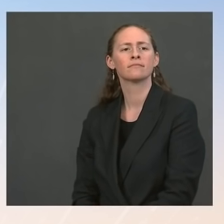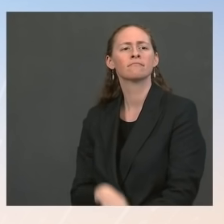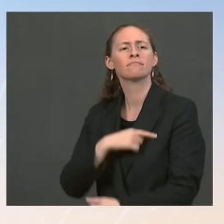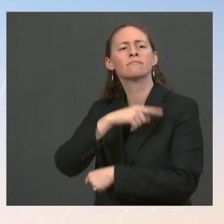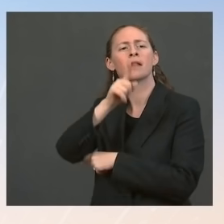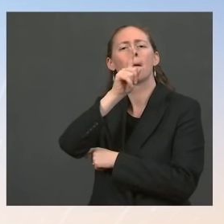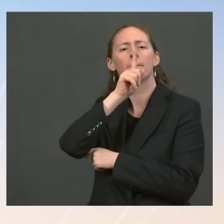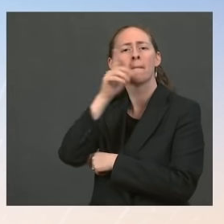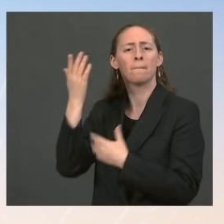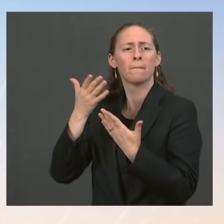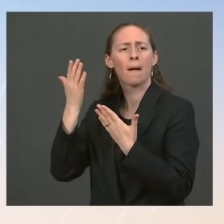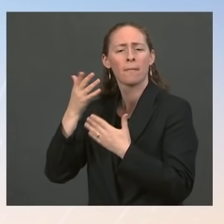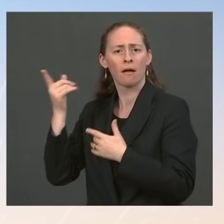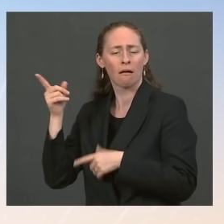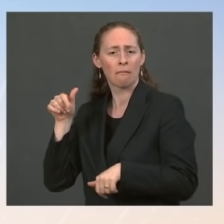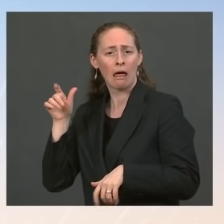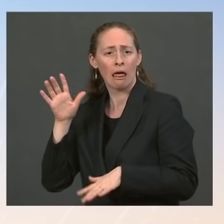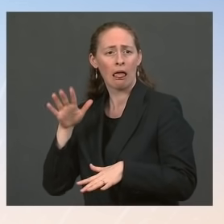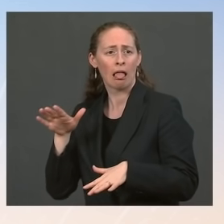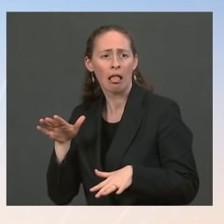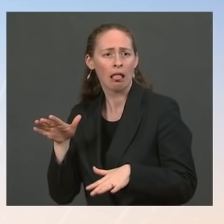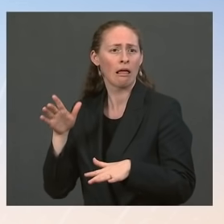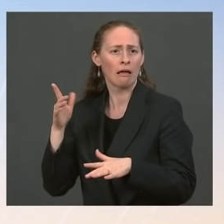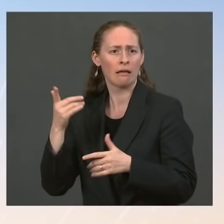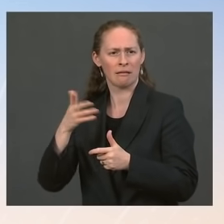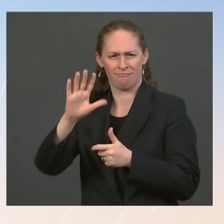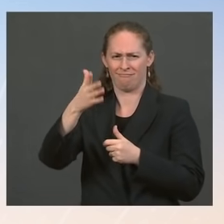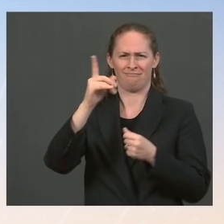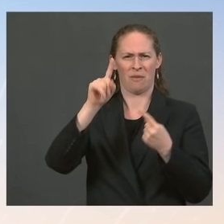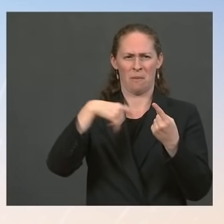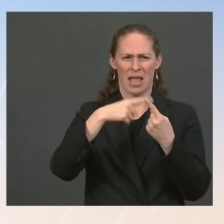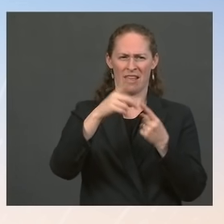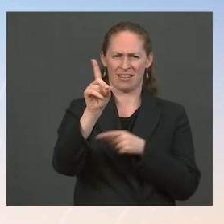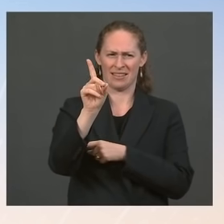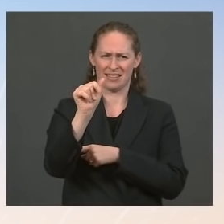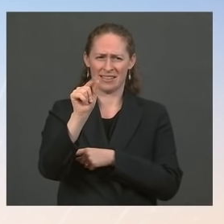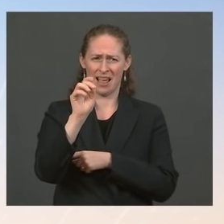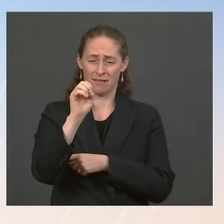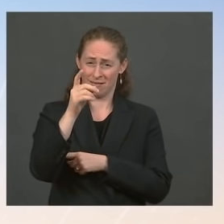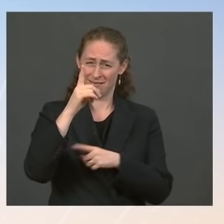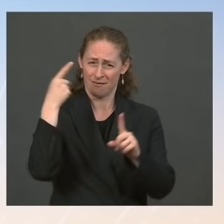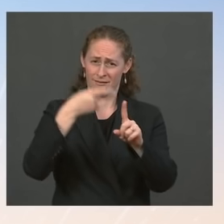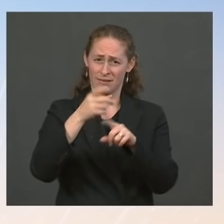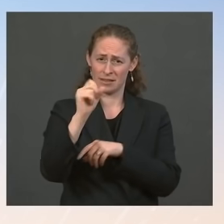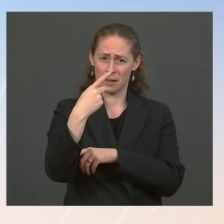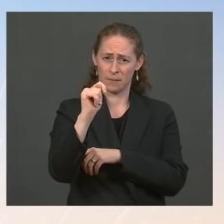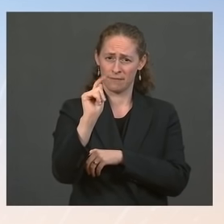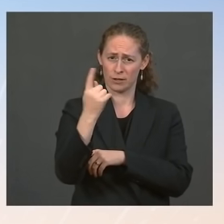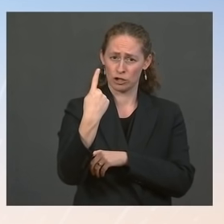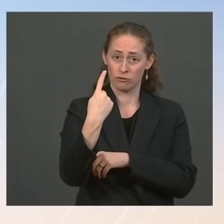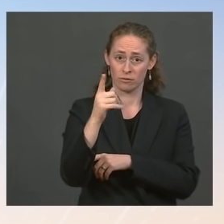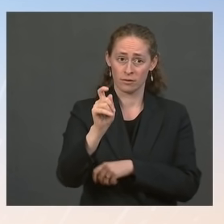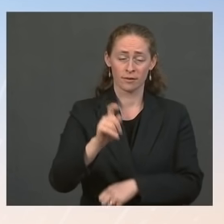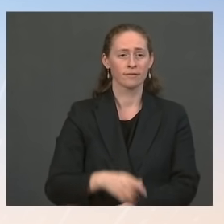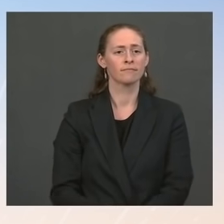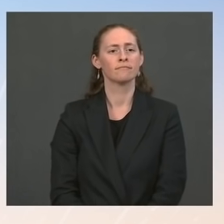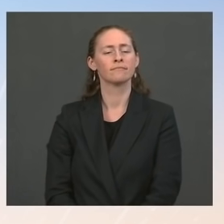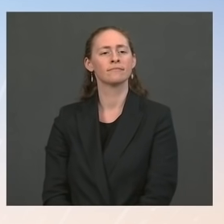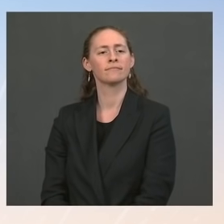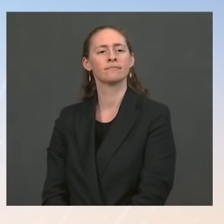Ms. Psaki: In which piece? When did we set a deadline for withdrawal? You're talking about September 1st? The Press: The general said that the two successive American Presidents